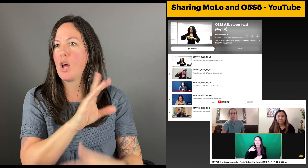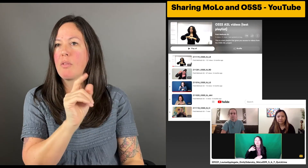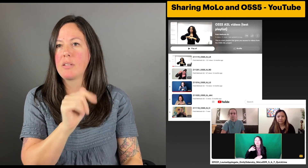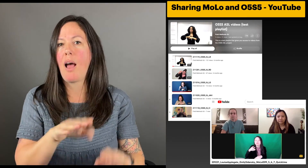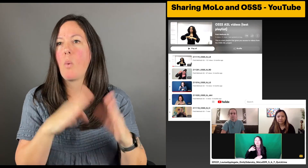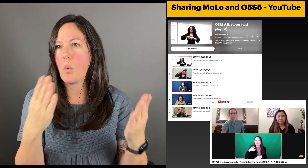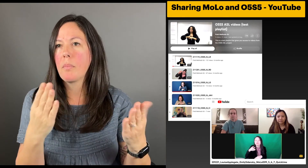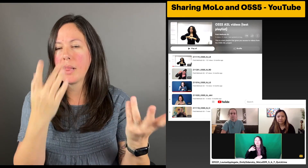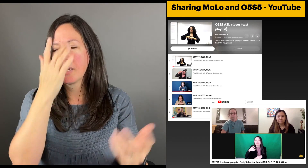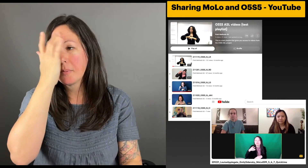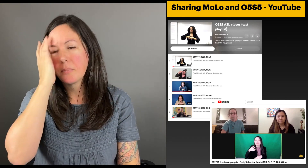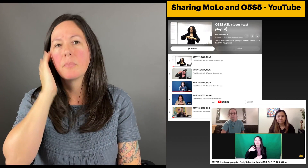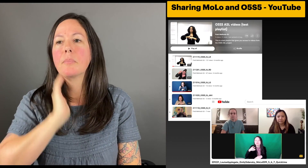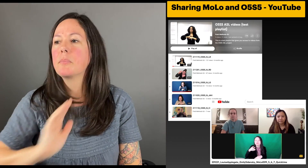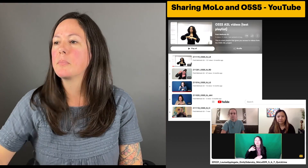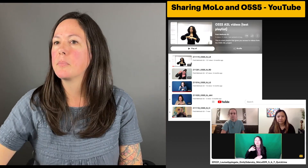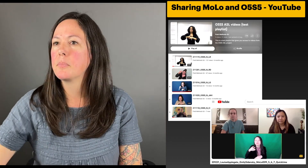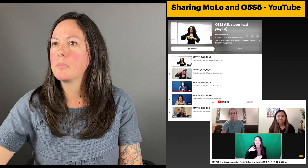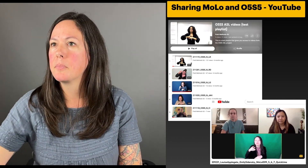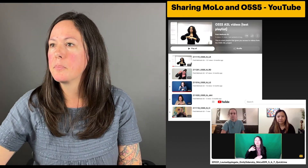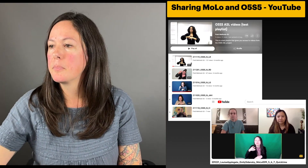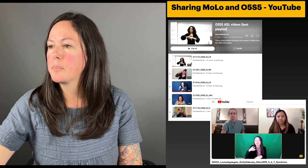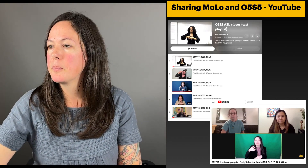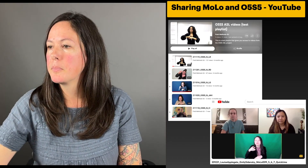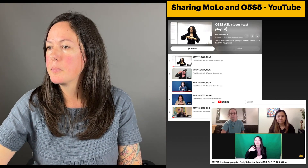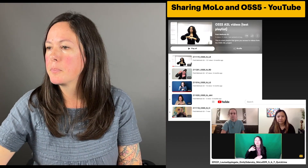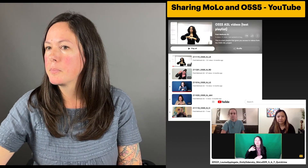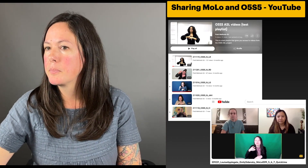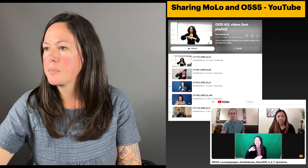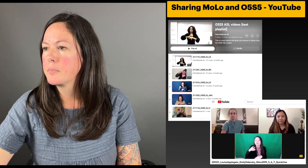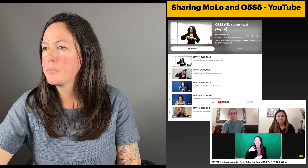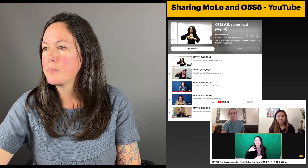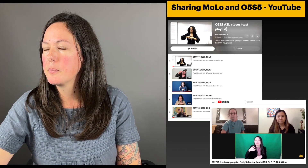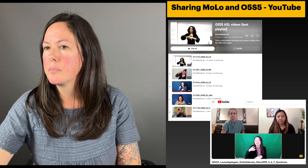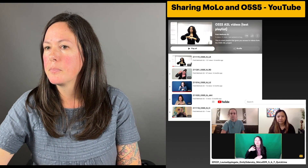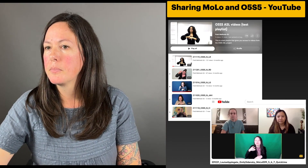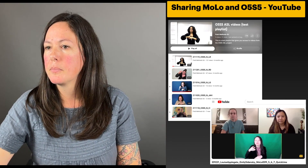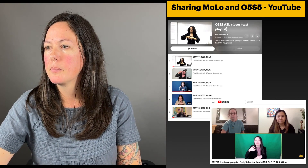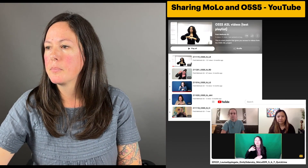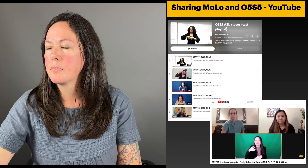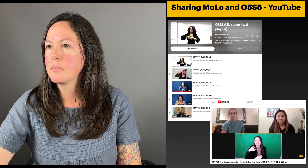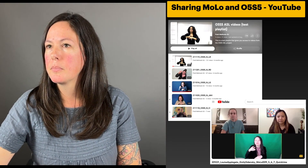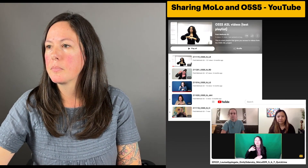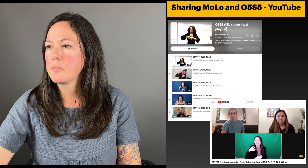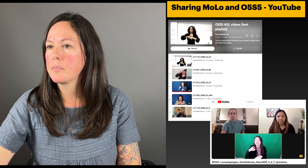Access so you'll see that on the videos there which means that's how we label in